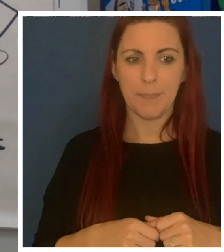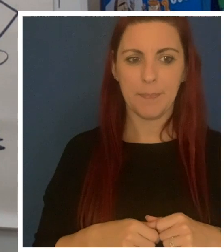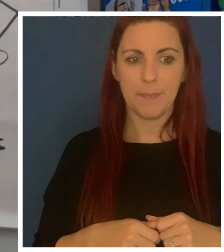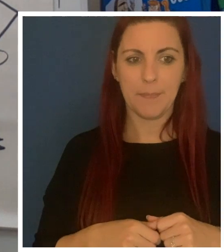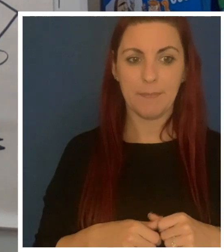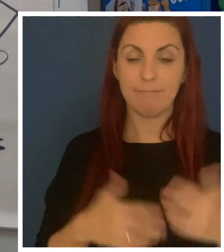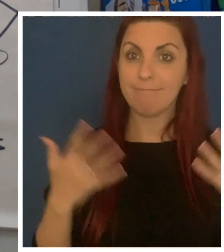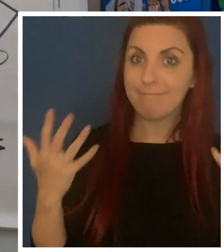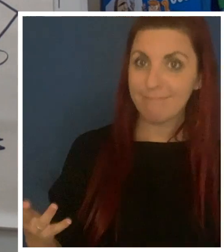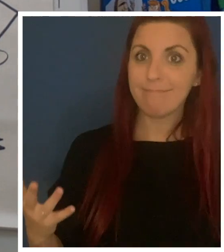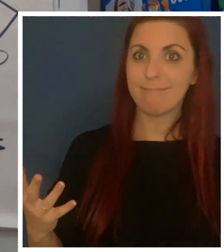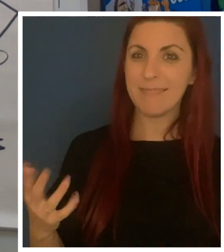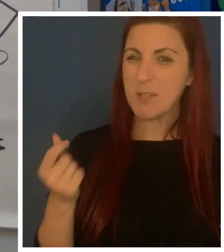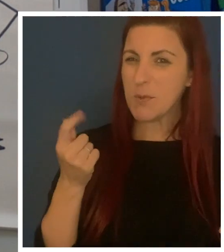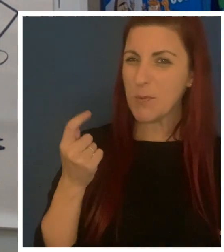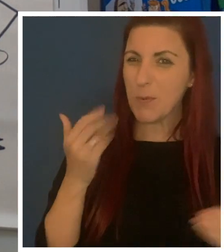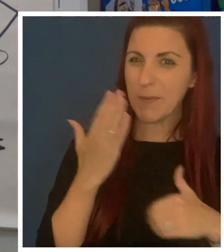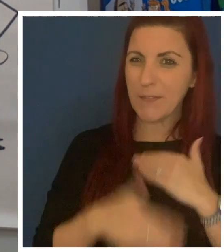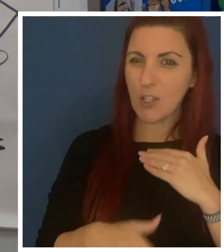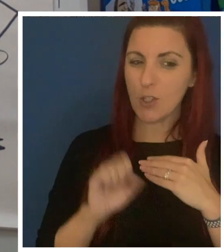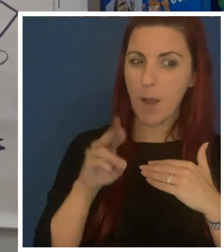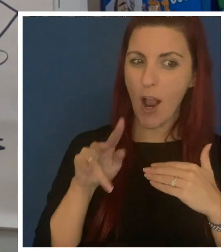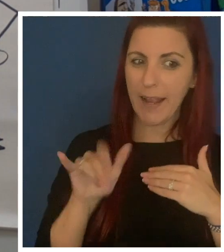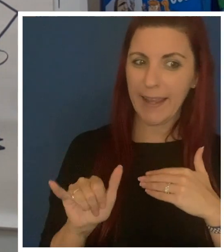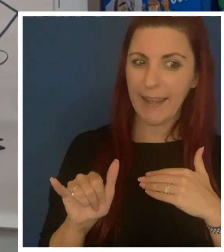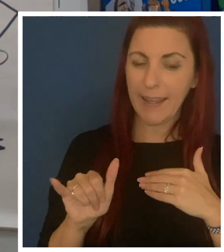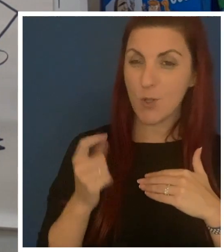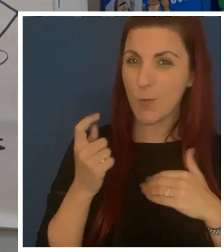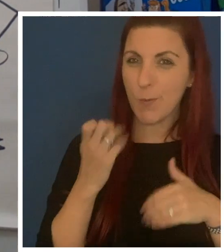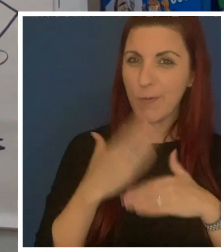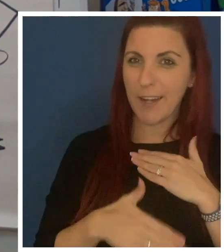And that's nearly Sparkie the sustainable energy super dog, but we